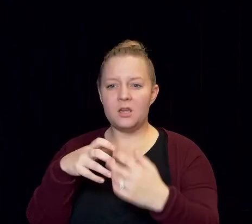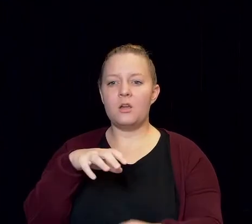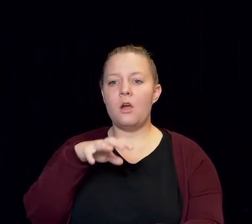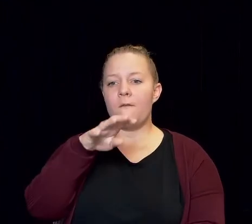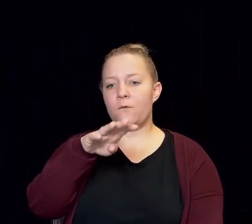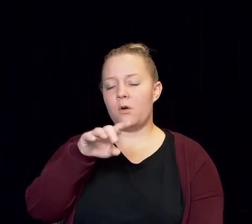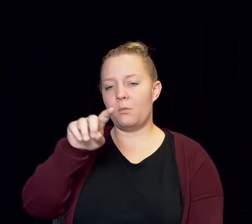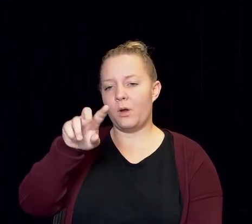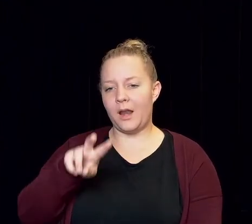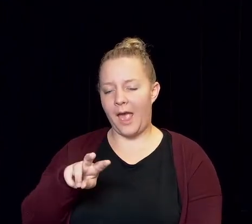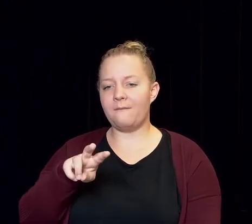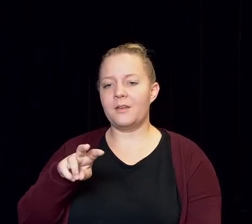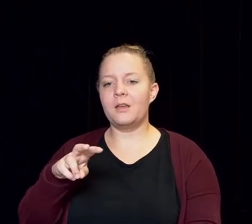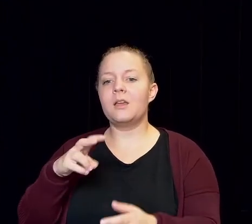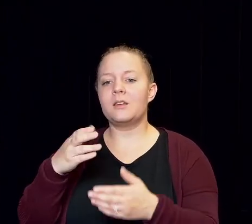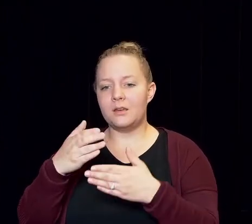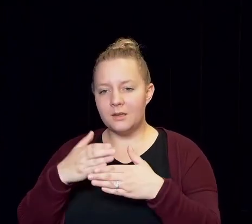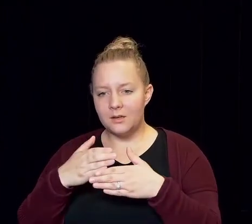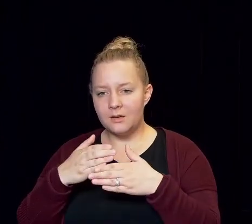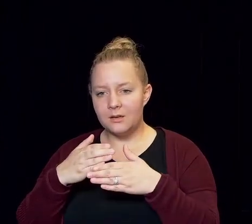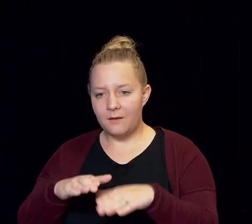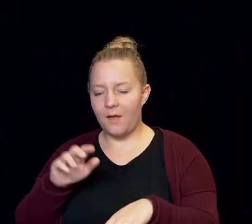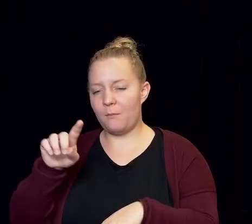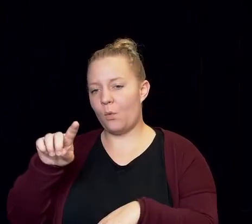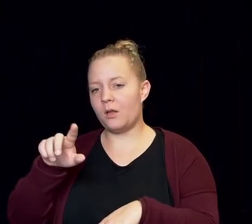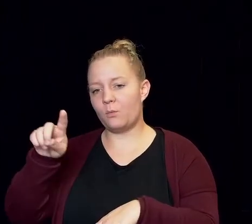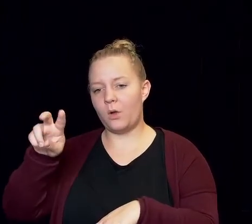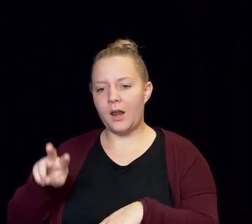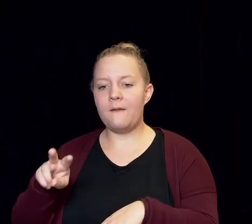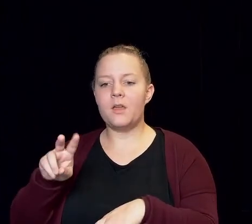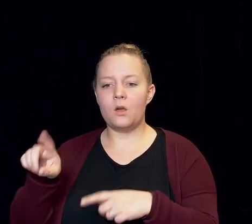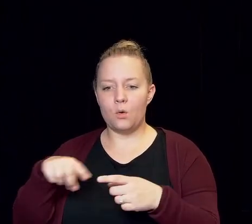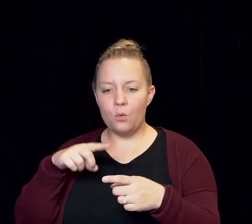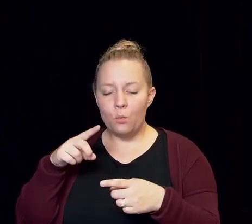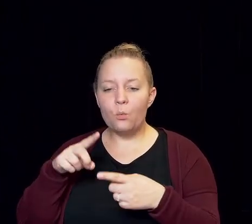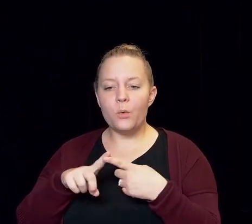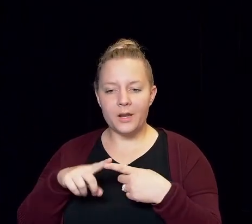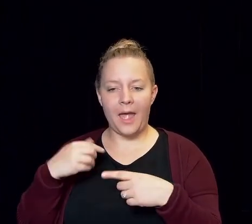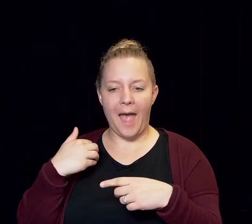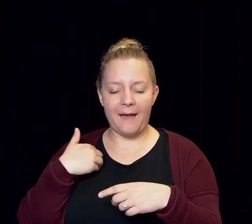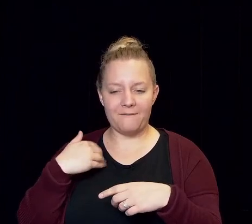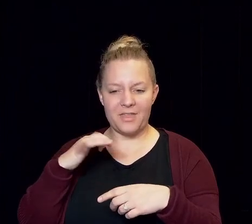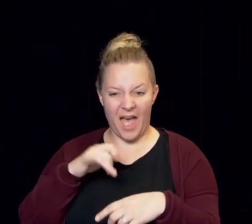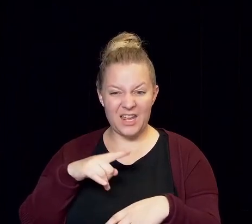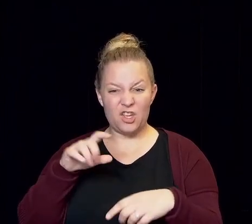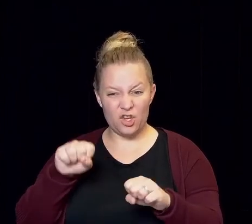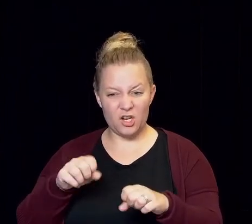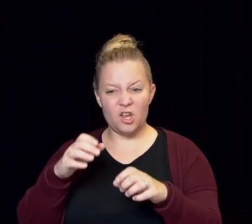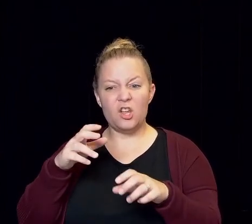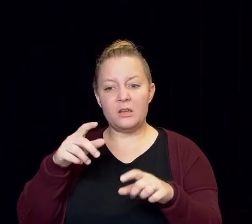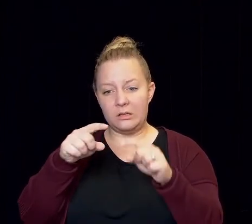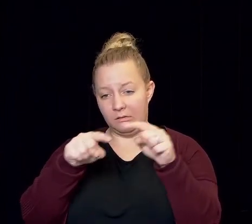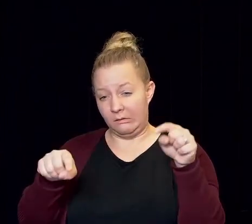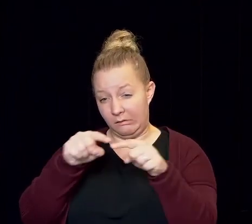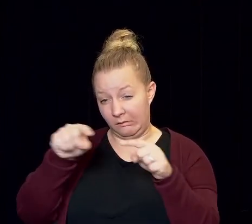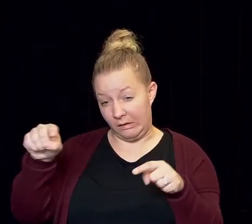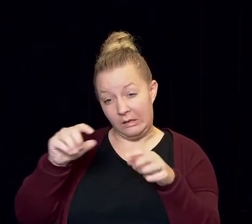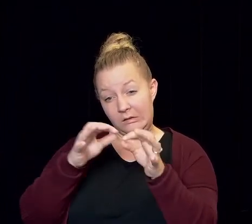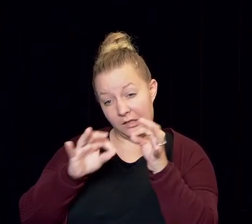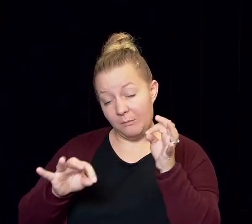When I changed it to multiply by the reciprocal, I got this. You could cross simplify. I went ahead and went straight across because 18 and 6 are small numbers and easy to divide.